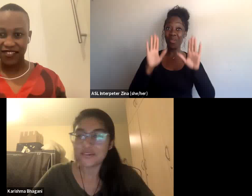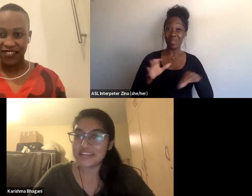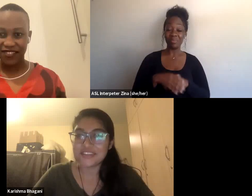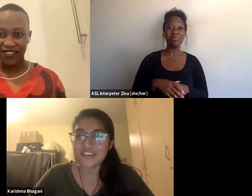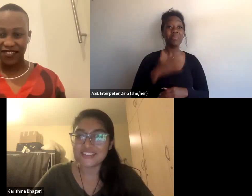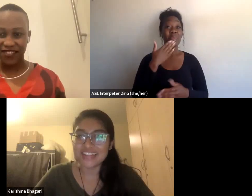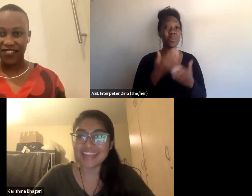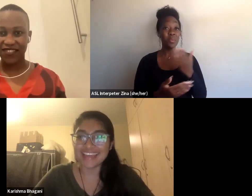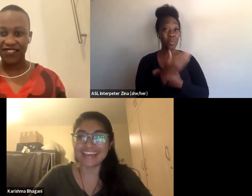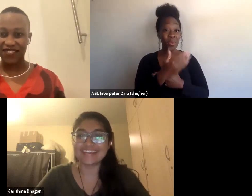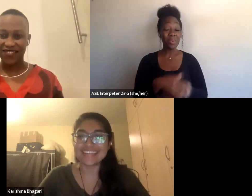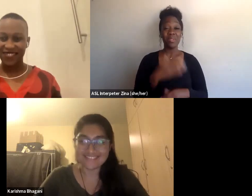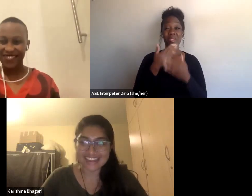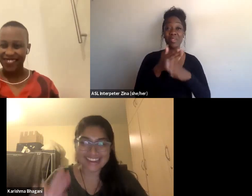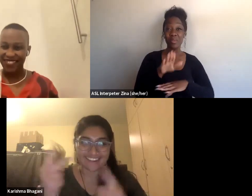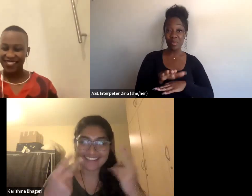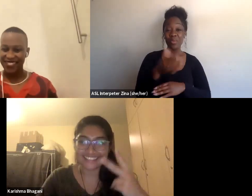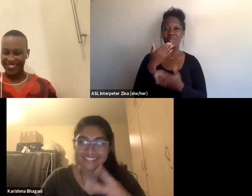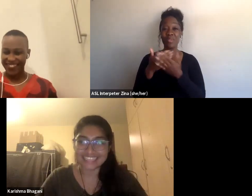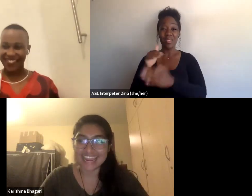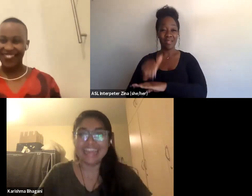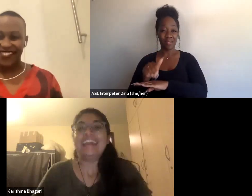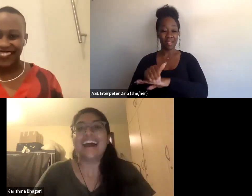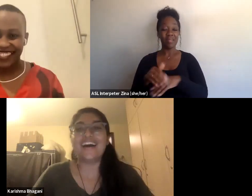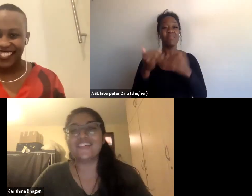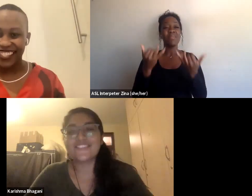Good morning, good afternoon, good evening. Round two today.